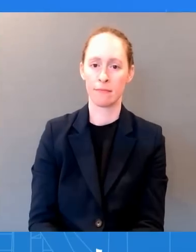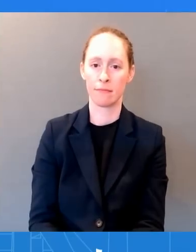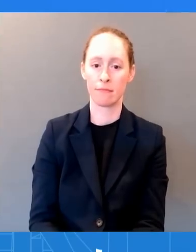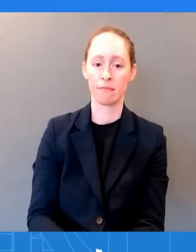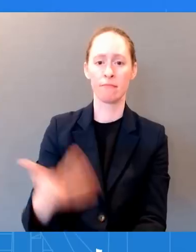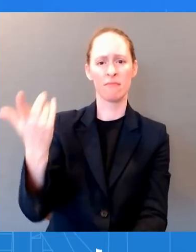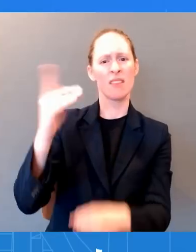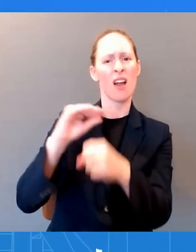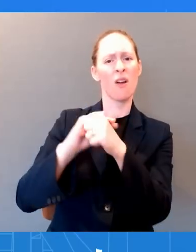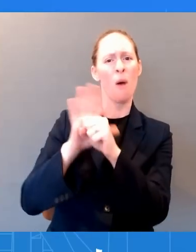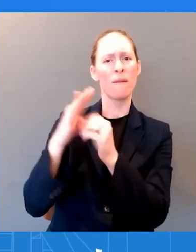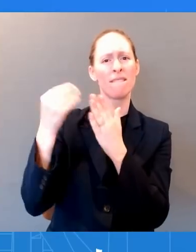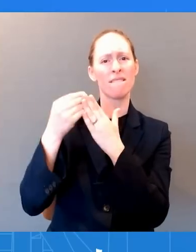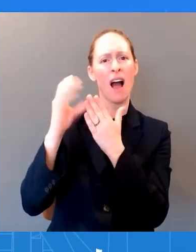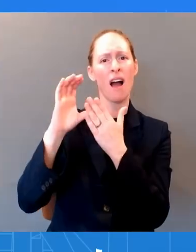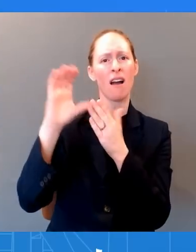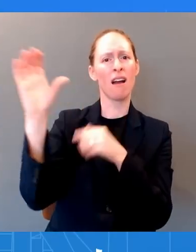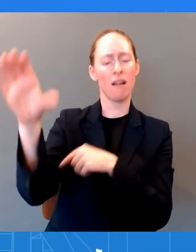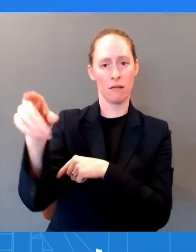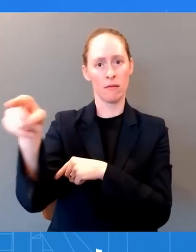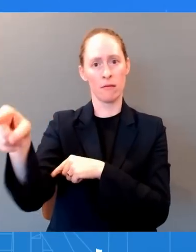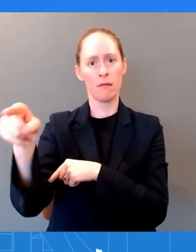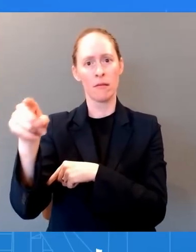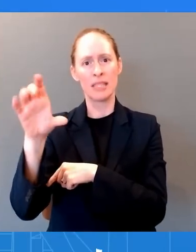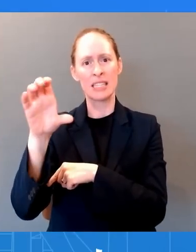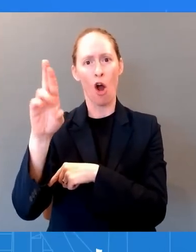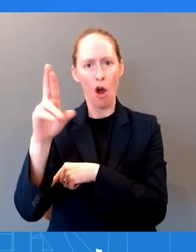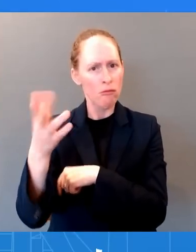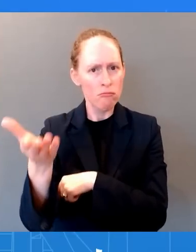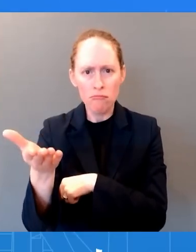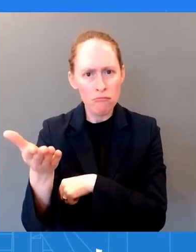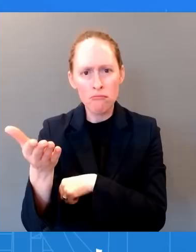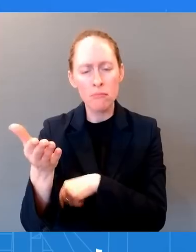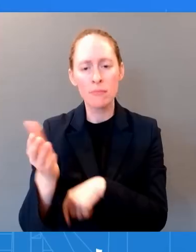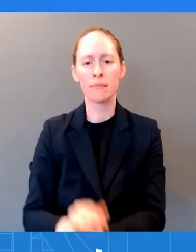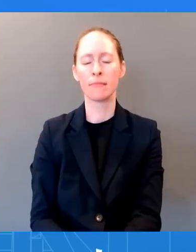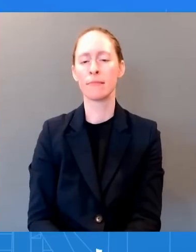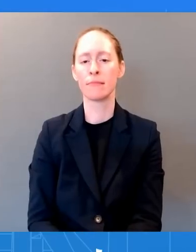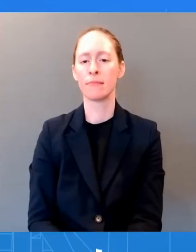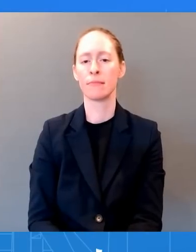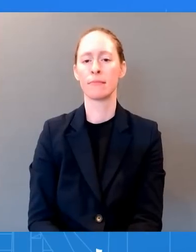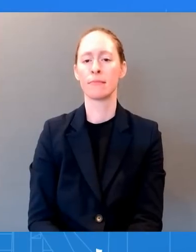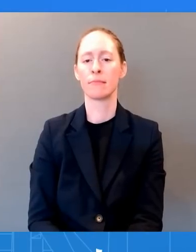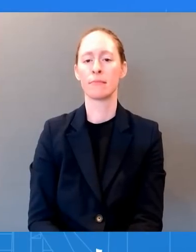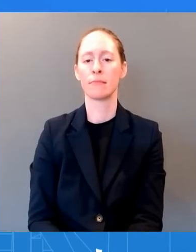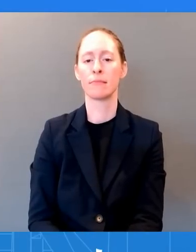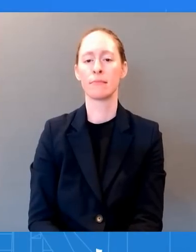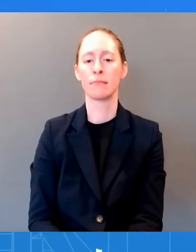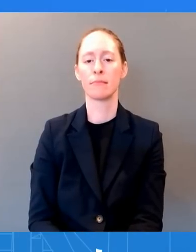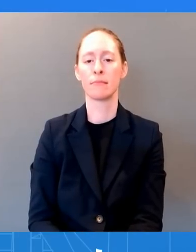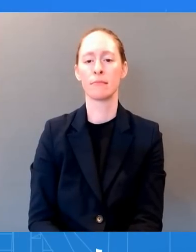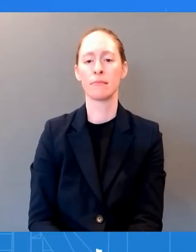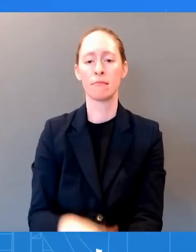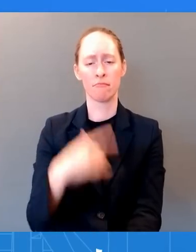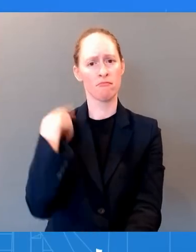what does that mean for free COVID vaccines? I mean, is it no longer -- >> Ms. Jean-Pierre: So are you talking about the booster that's --